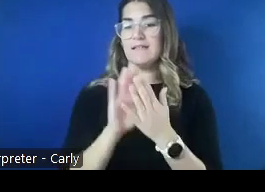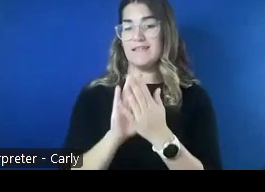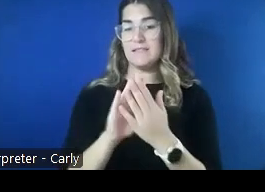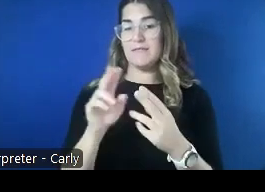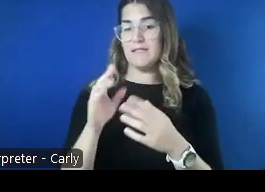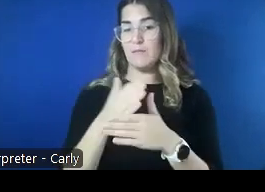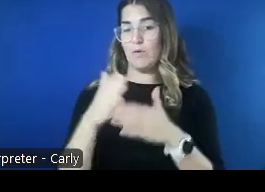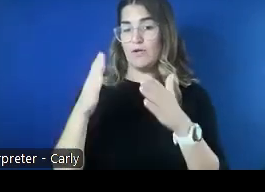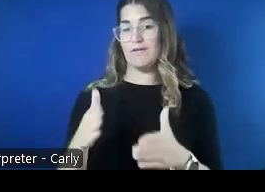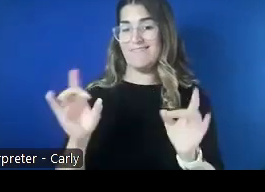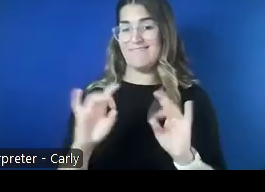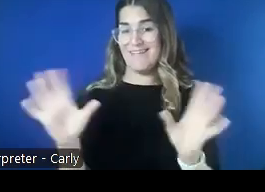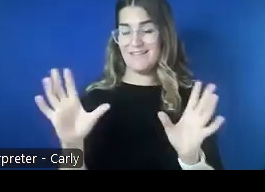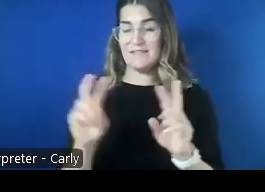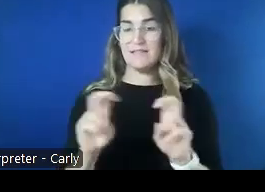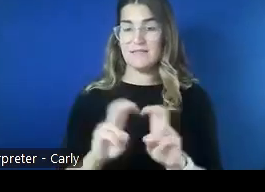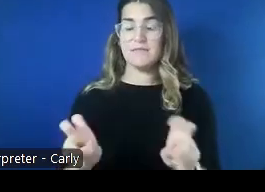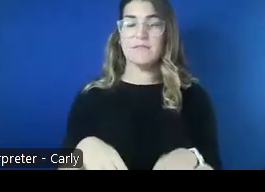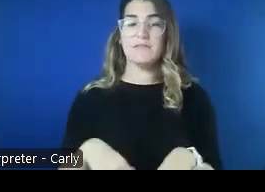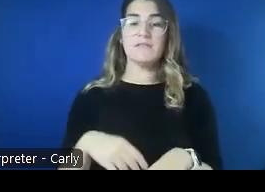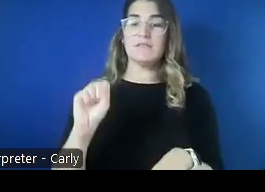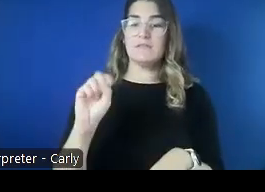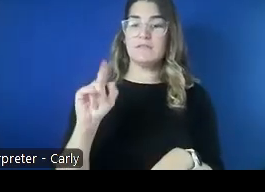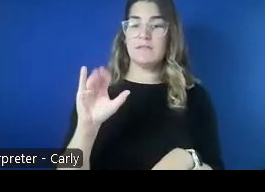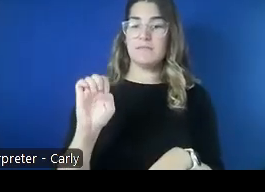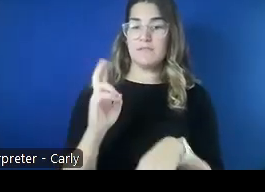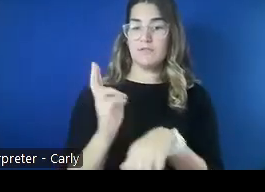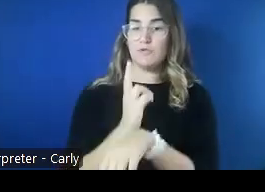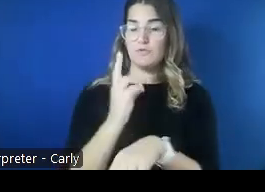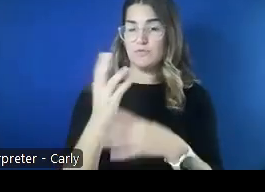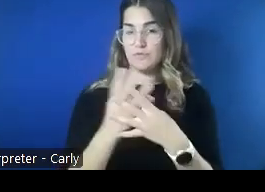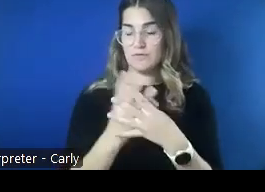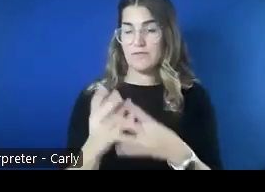substance use screening tobacco use screening uh they review the social determins of health